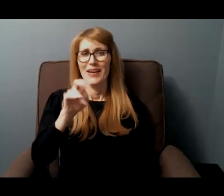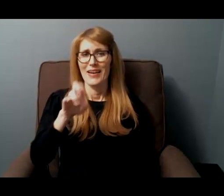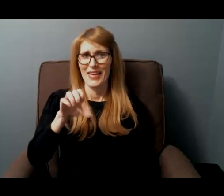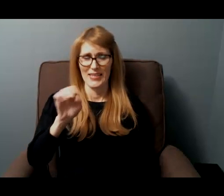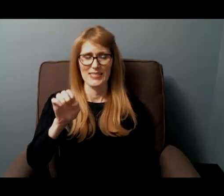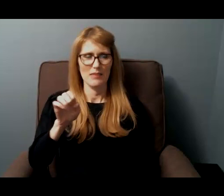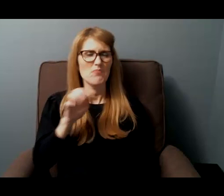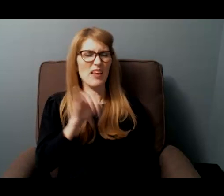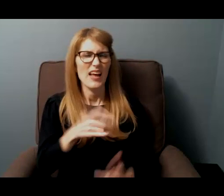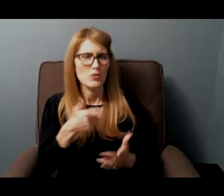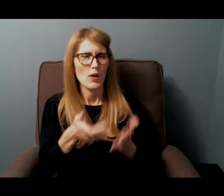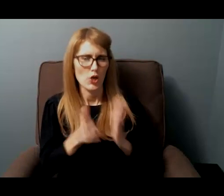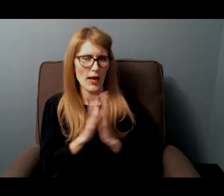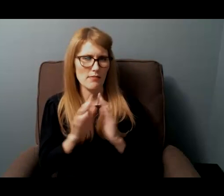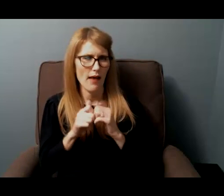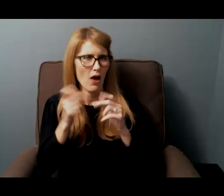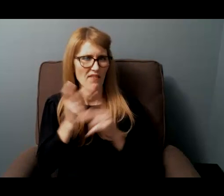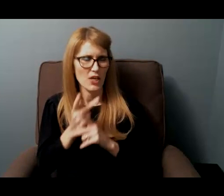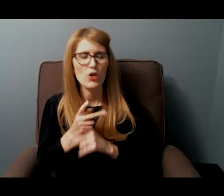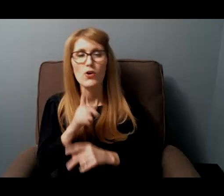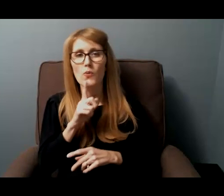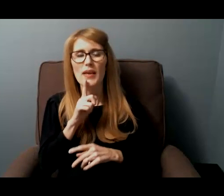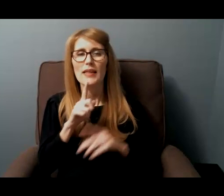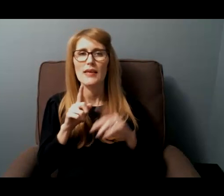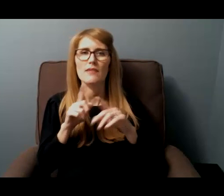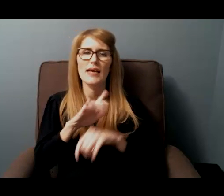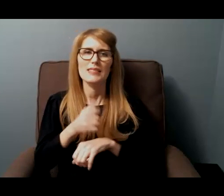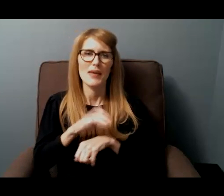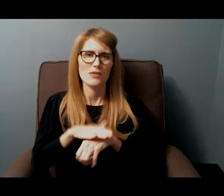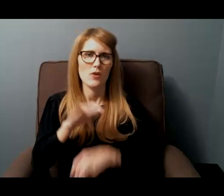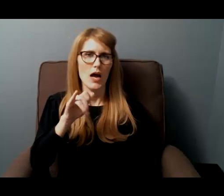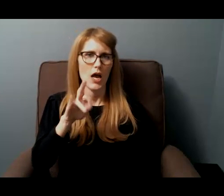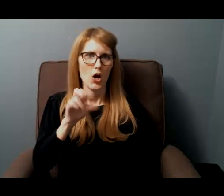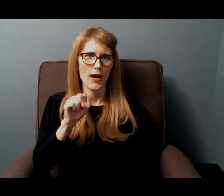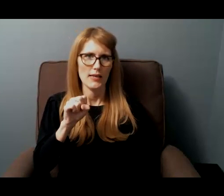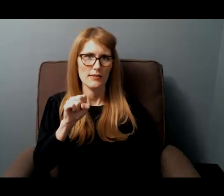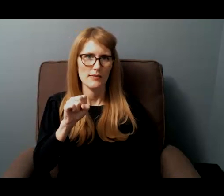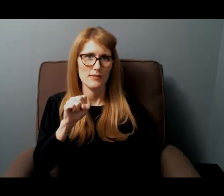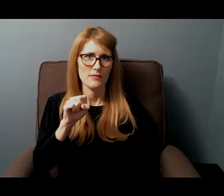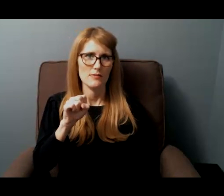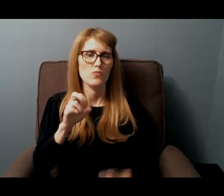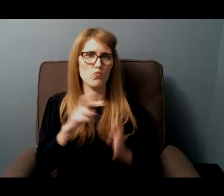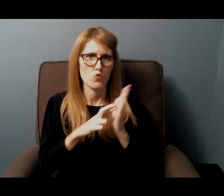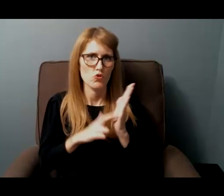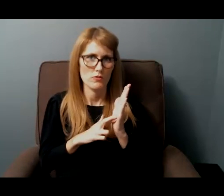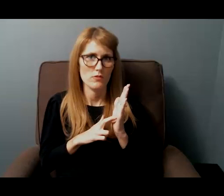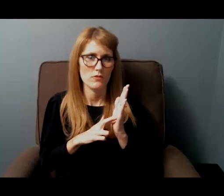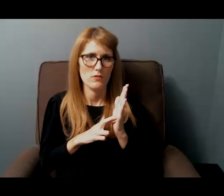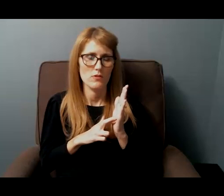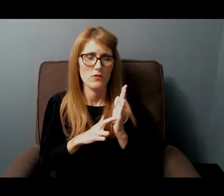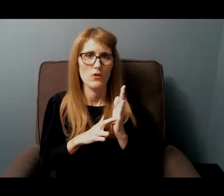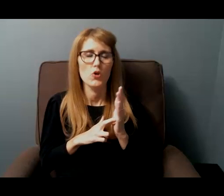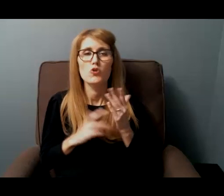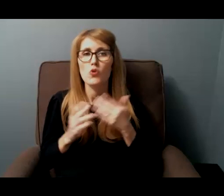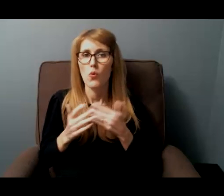and how that's calculated, it's really based on the IRS rules. So however it shakes out for